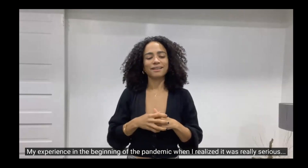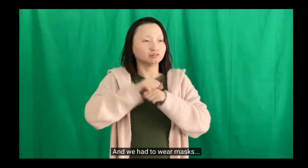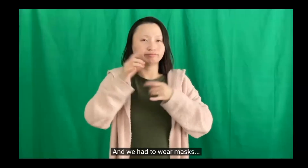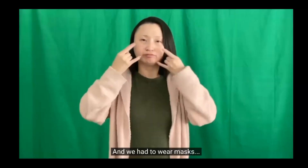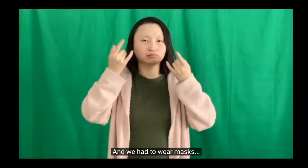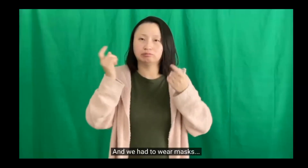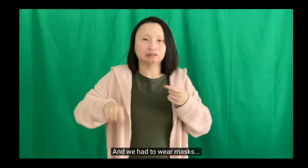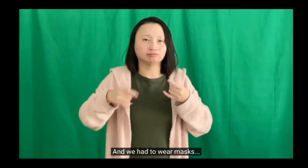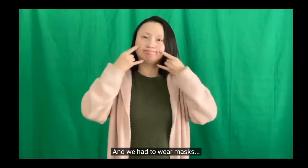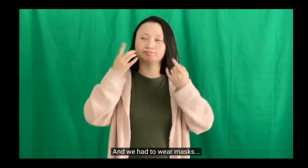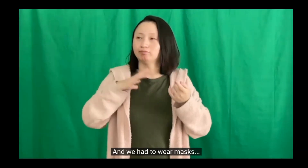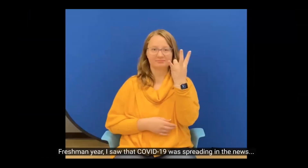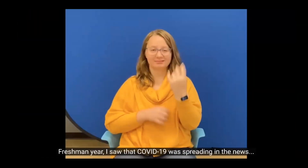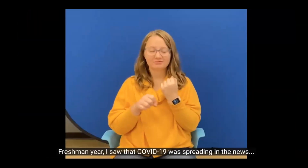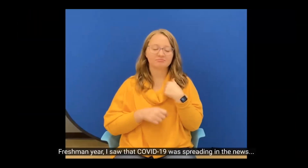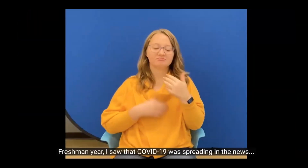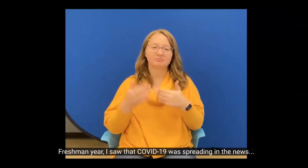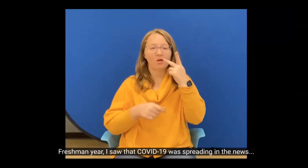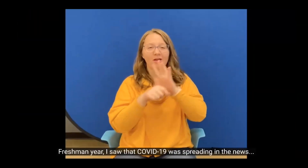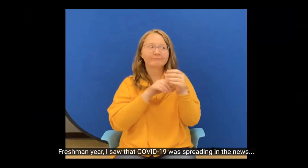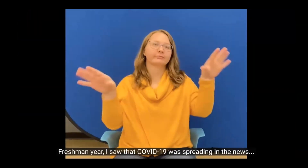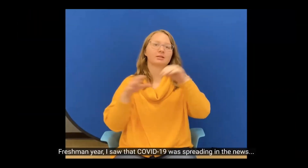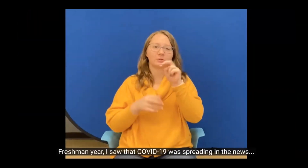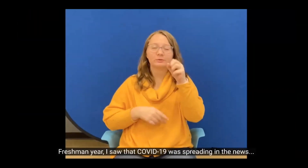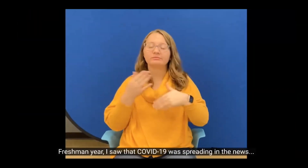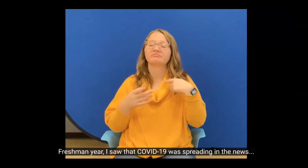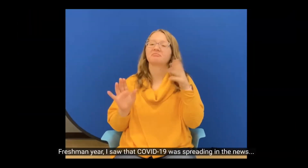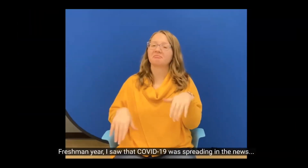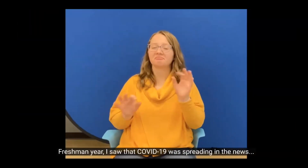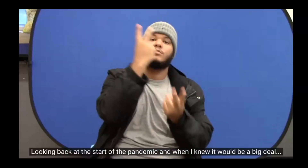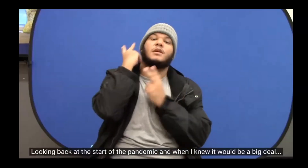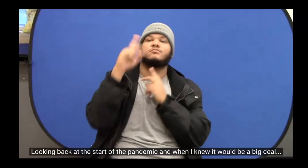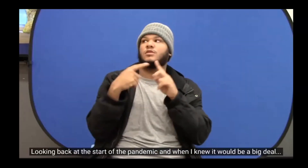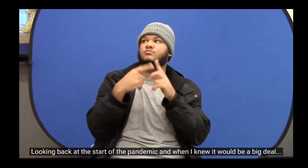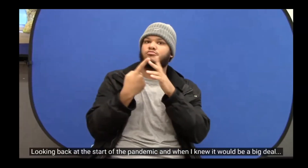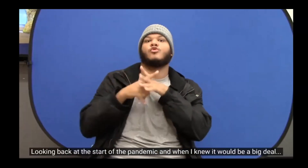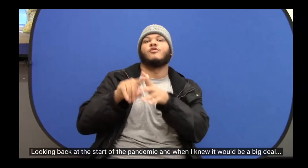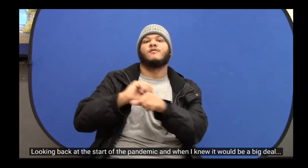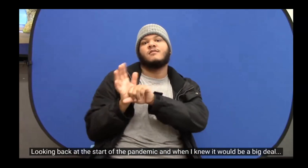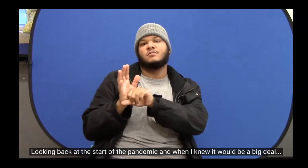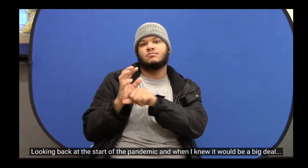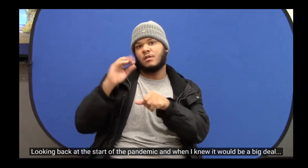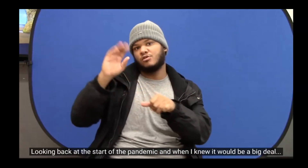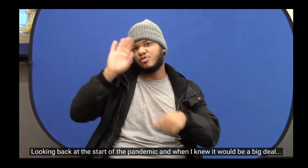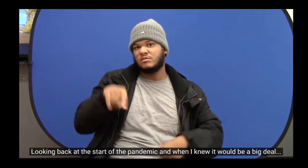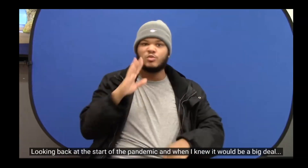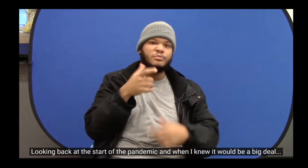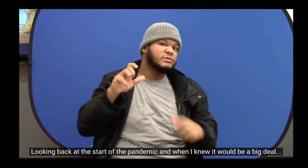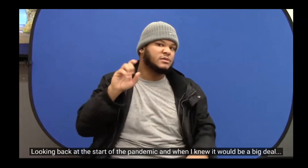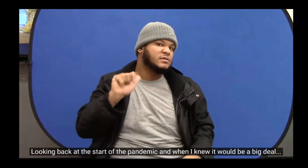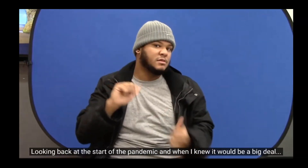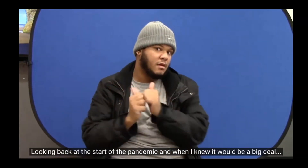And we had to wear masks... Freshman year, I saw that COVID-19 was spreading in the news... Looking back at the start of the pandemic and when I knew it would be a big deal...